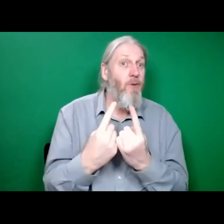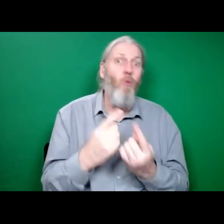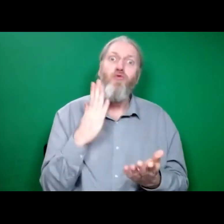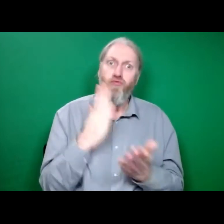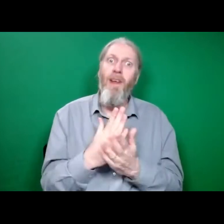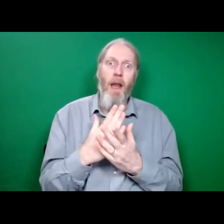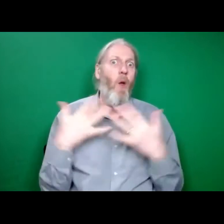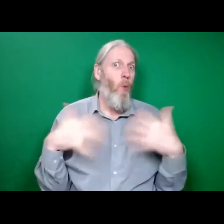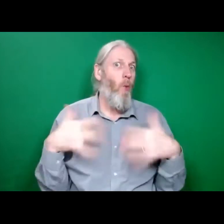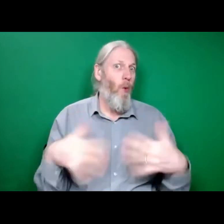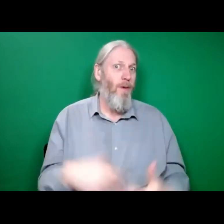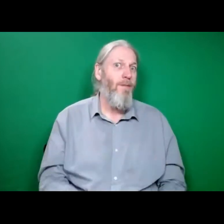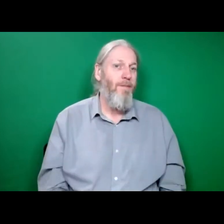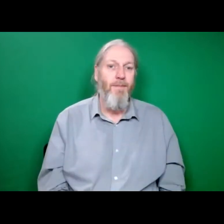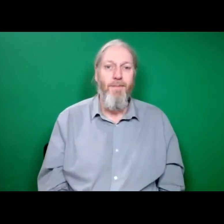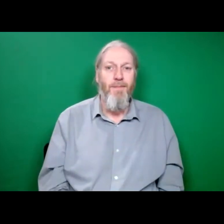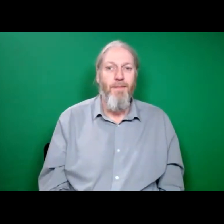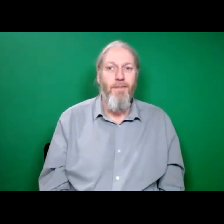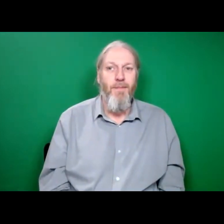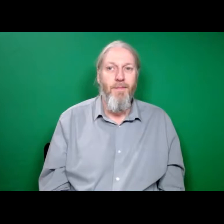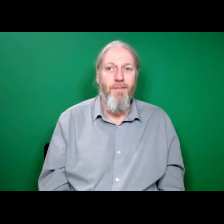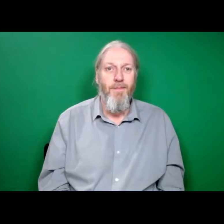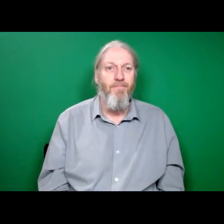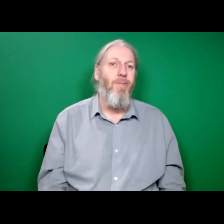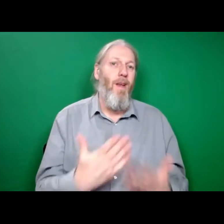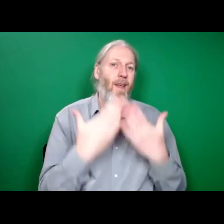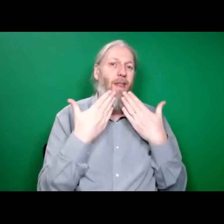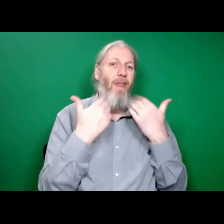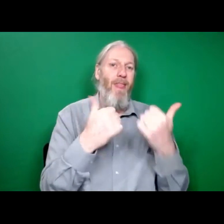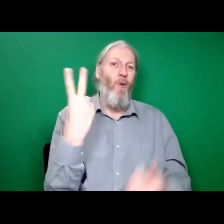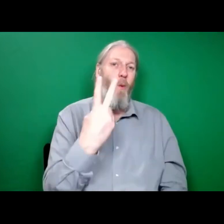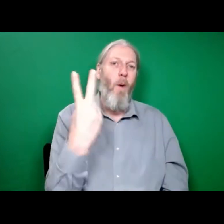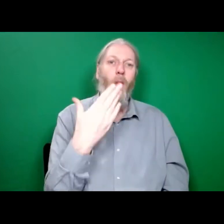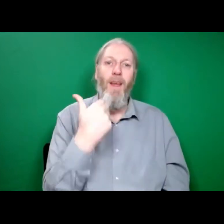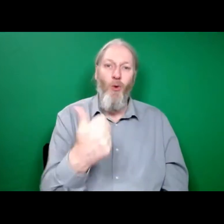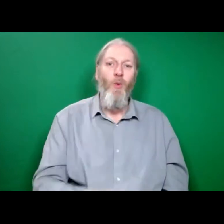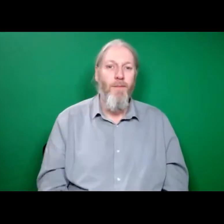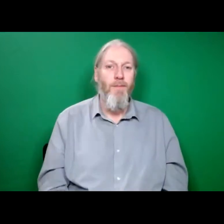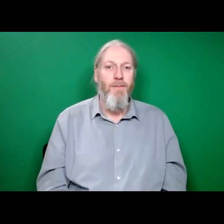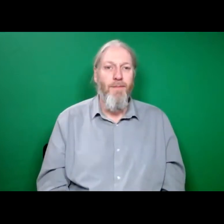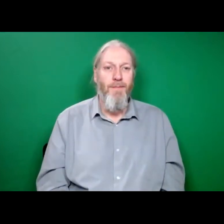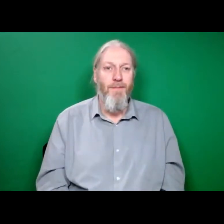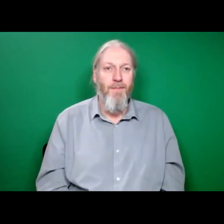the benefits of culture but actually all Tracy up the road is trying to do is to keep a roof over her head